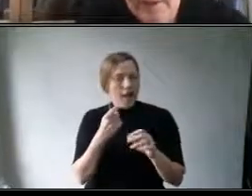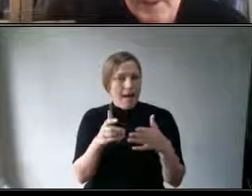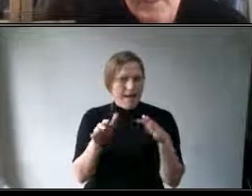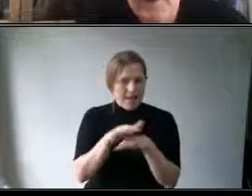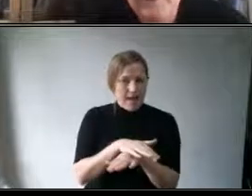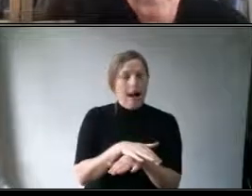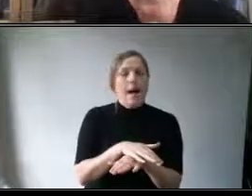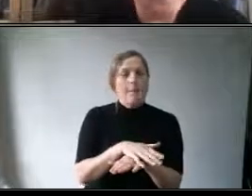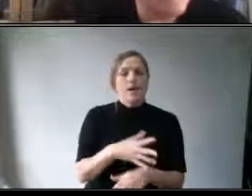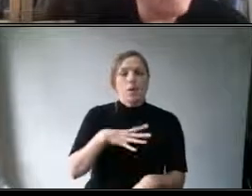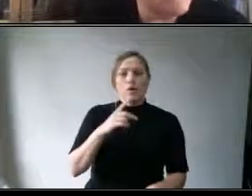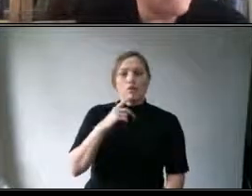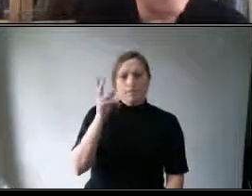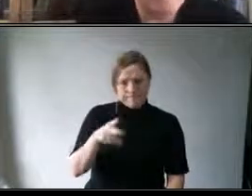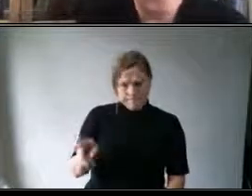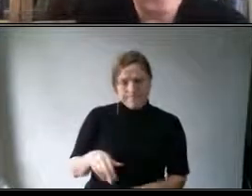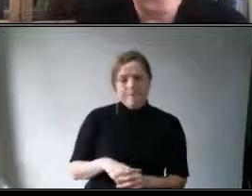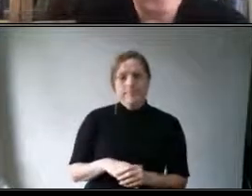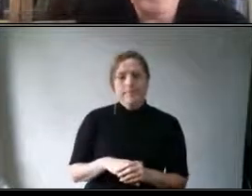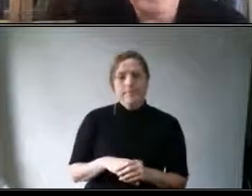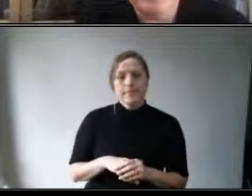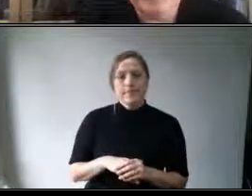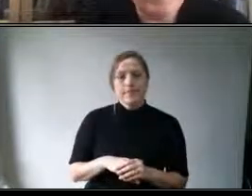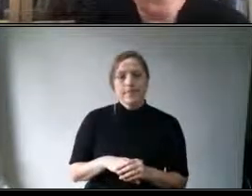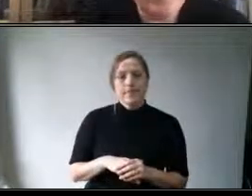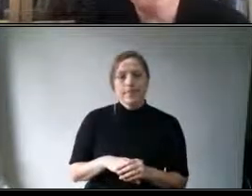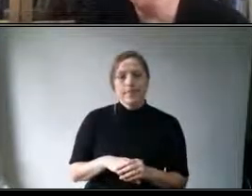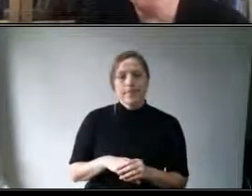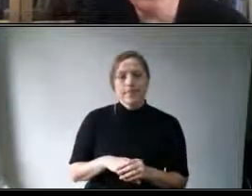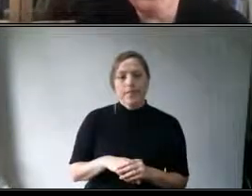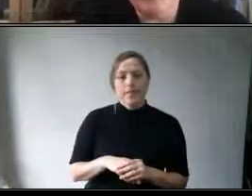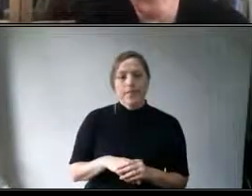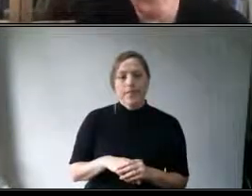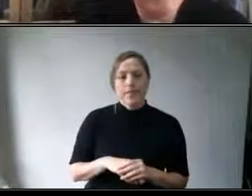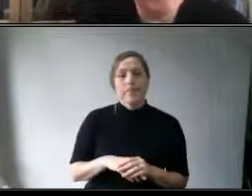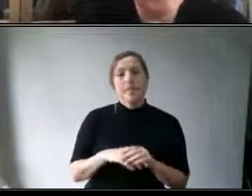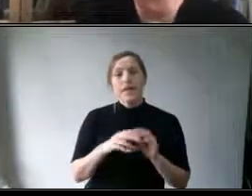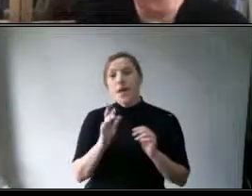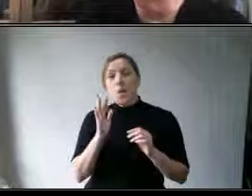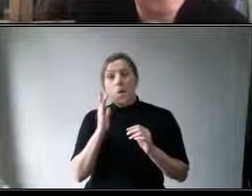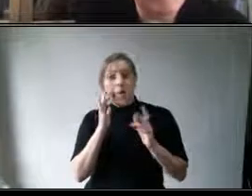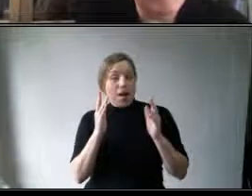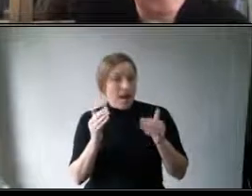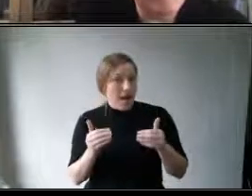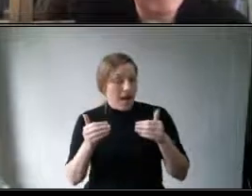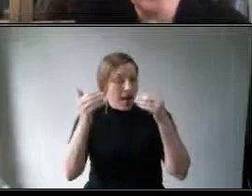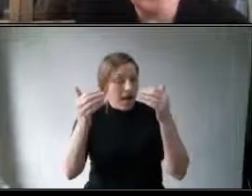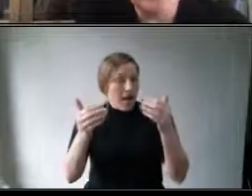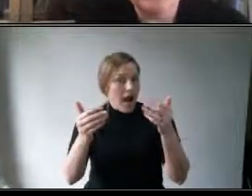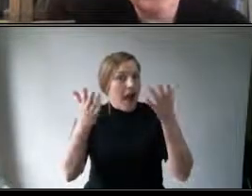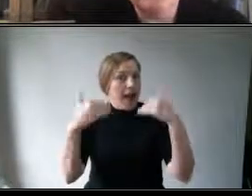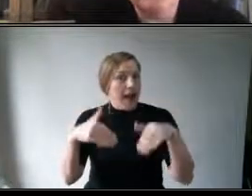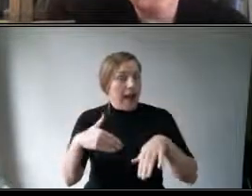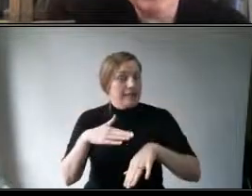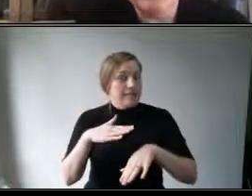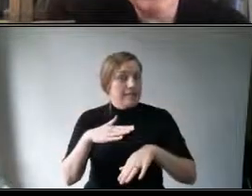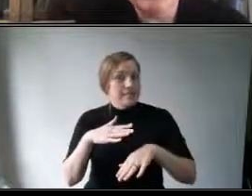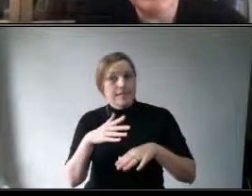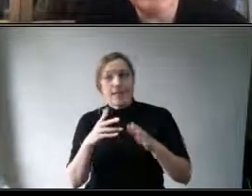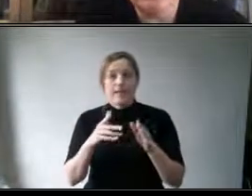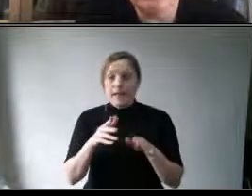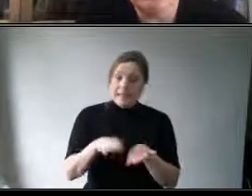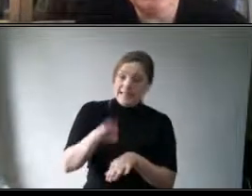know tips for host organizations but other than go forth and apply um any advice or reflections for